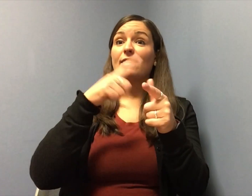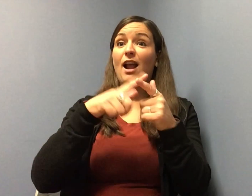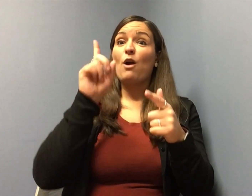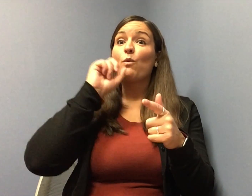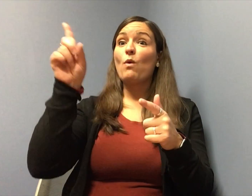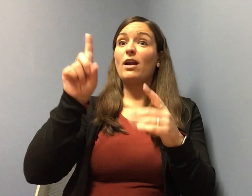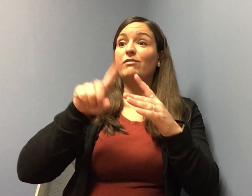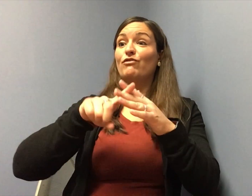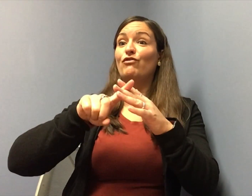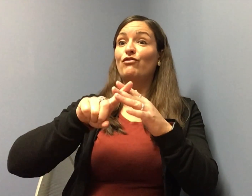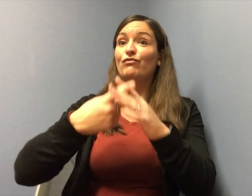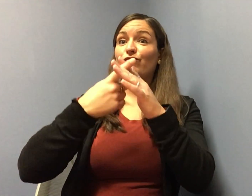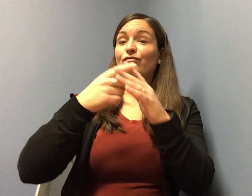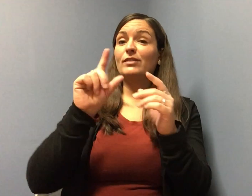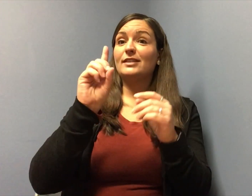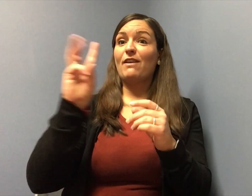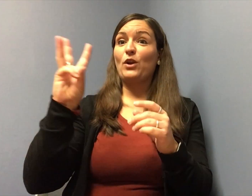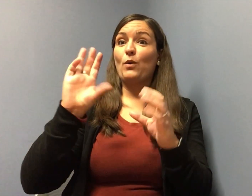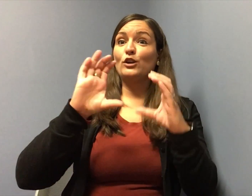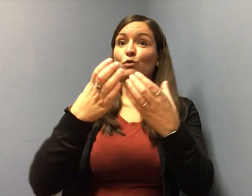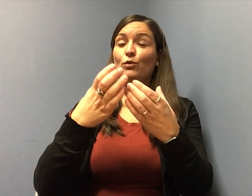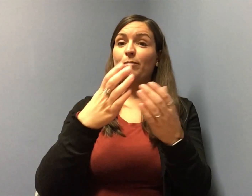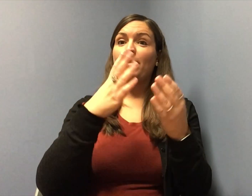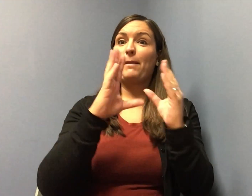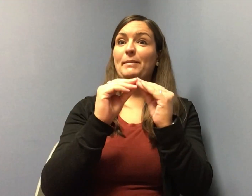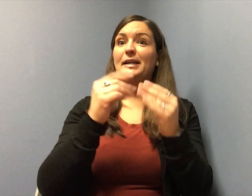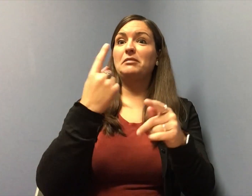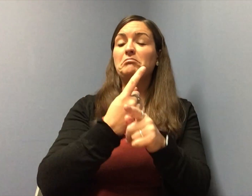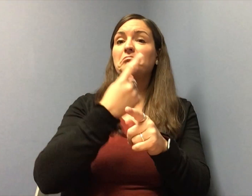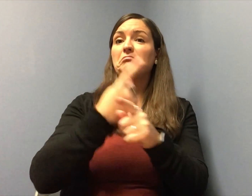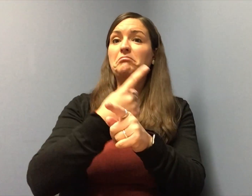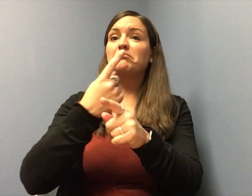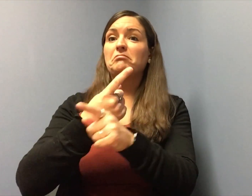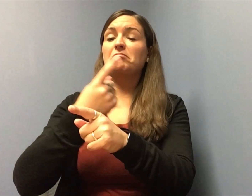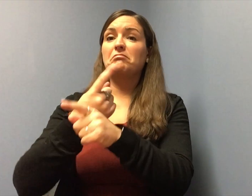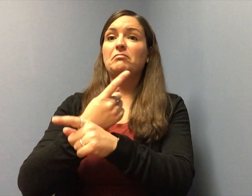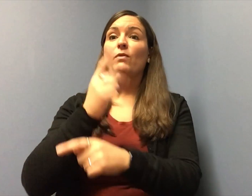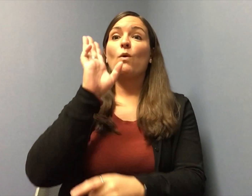We will then begin with regular DWW Group Sessions,